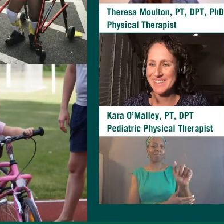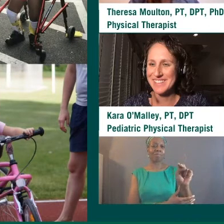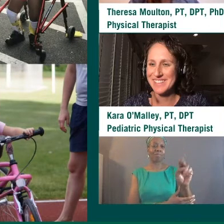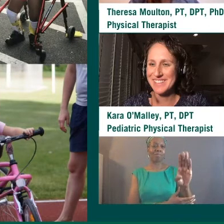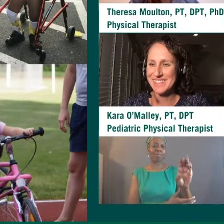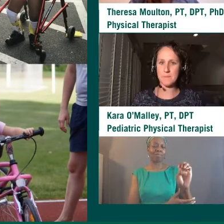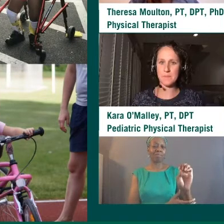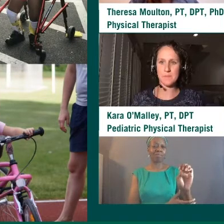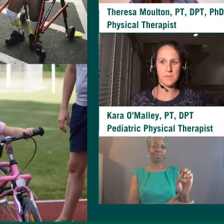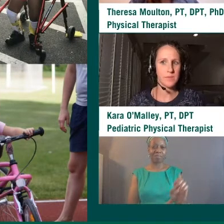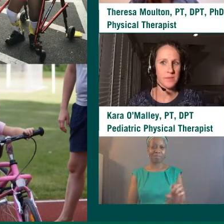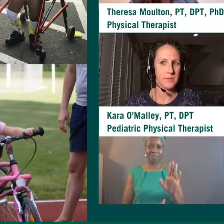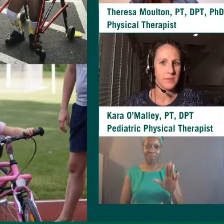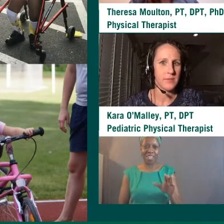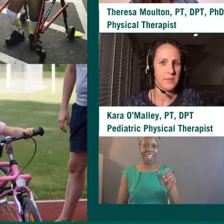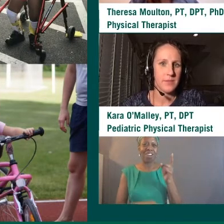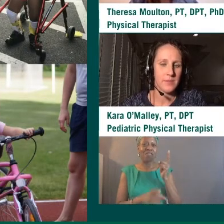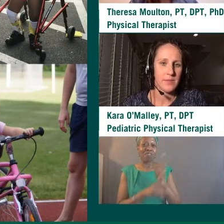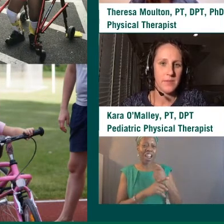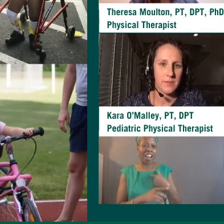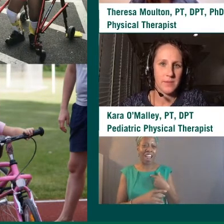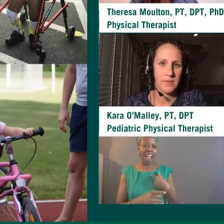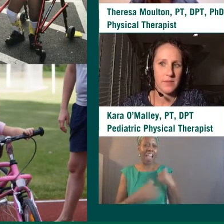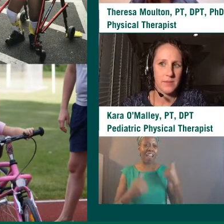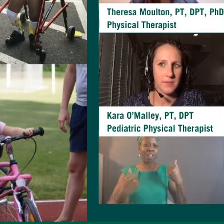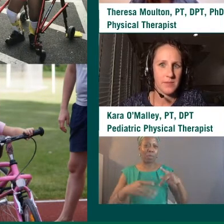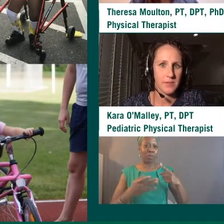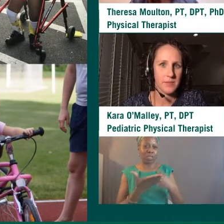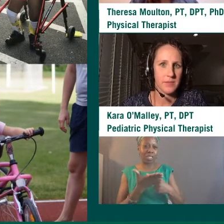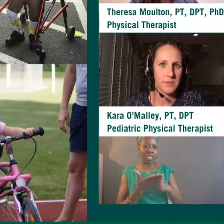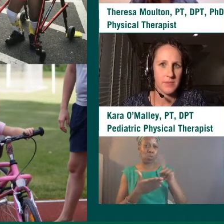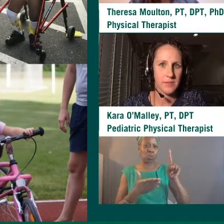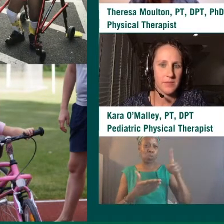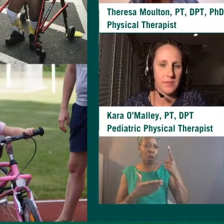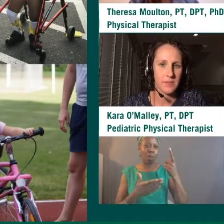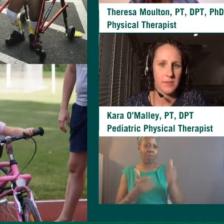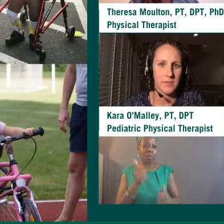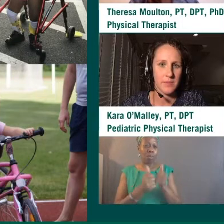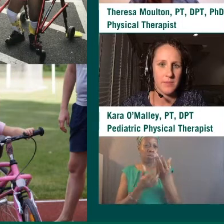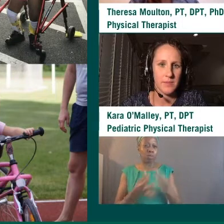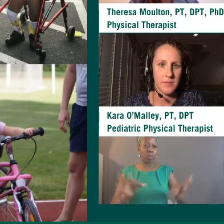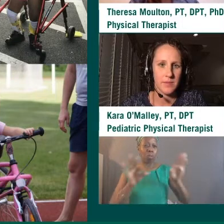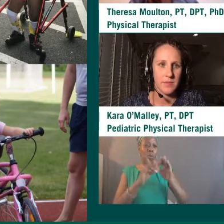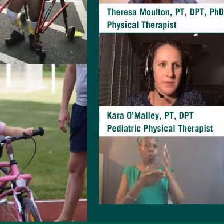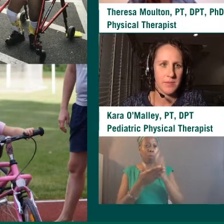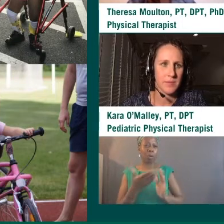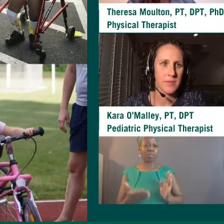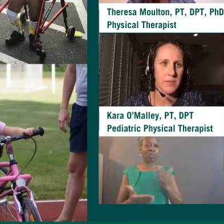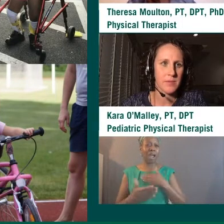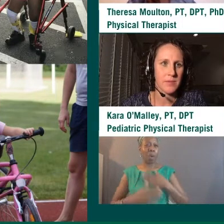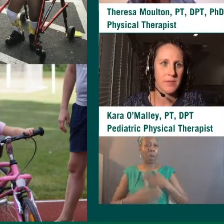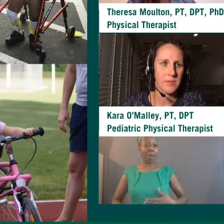And thinking about endurance and cardiovascular health and movement and how that is related.